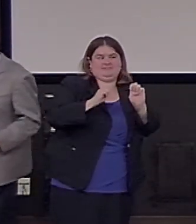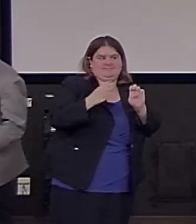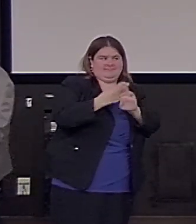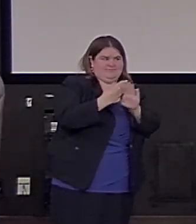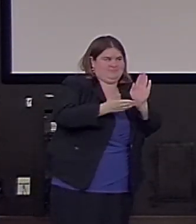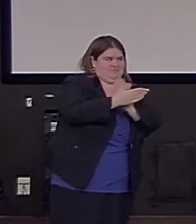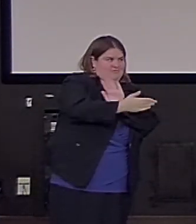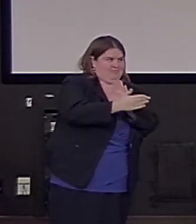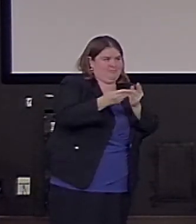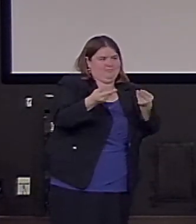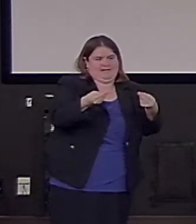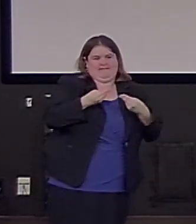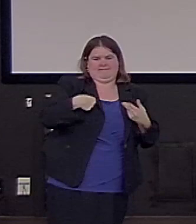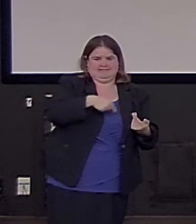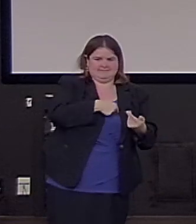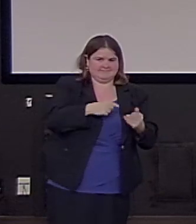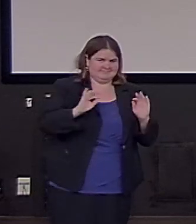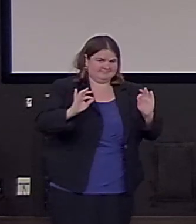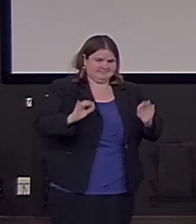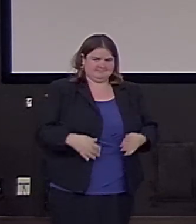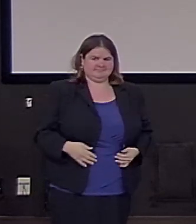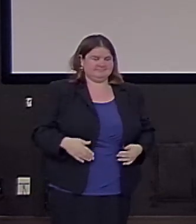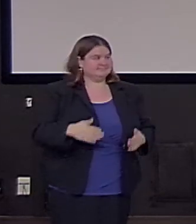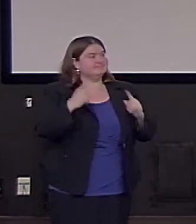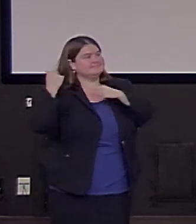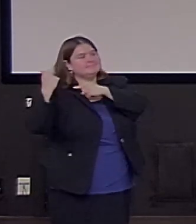And hand them in to us. Thank you.